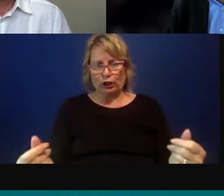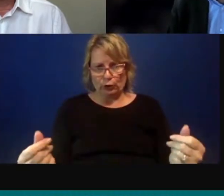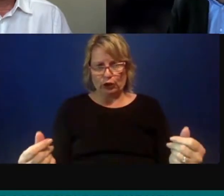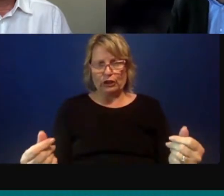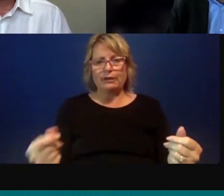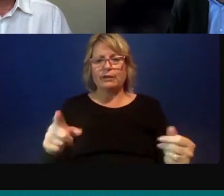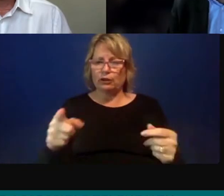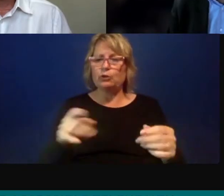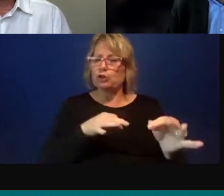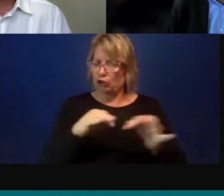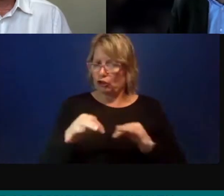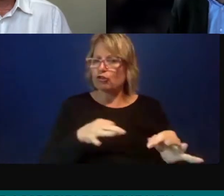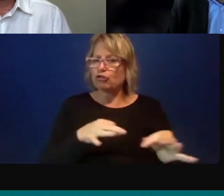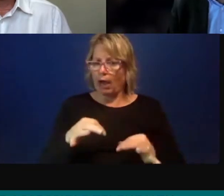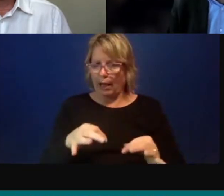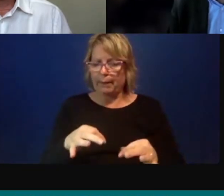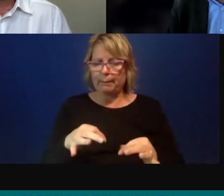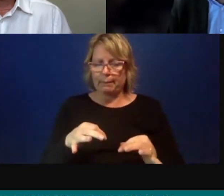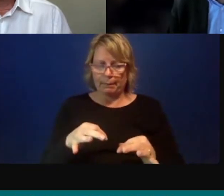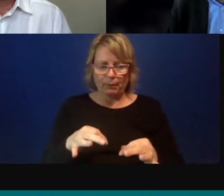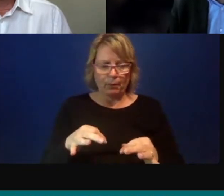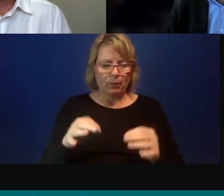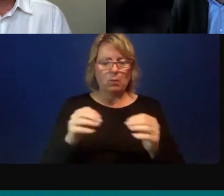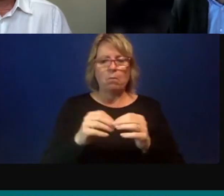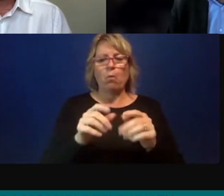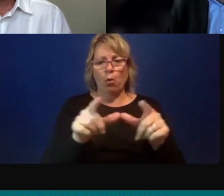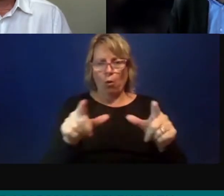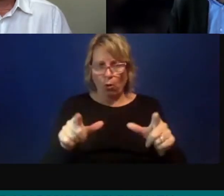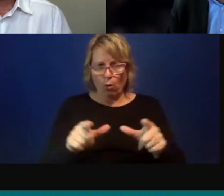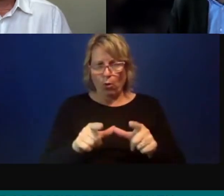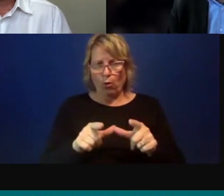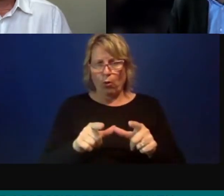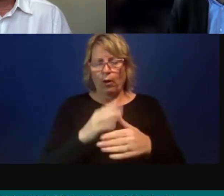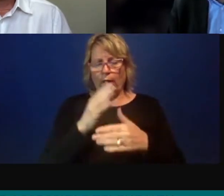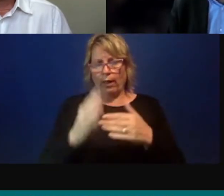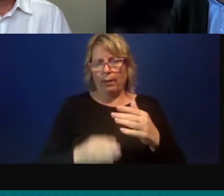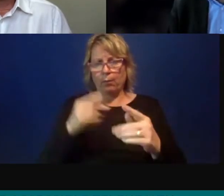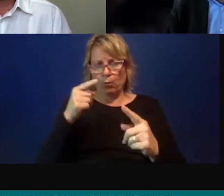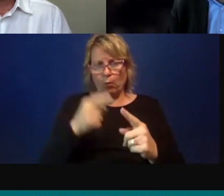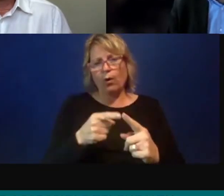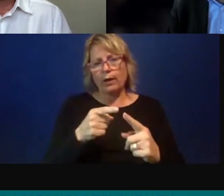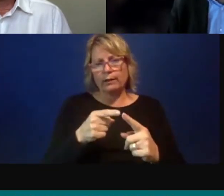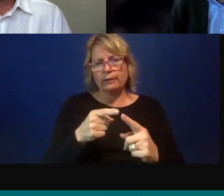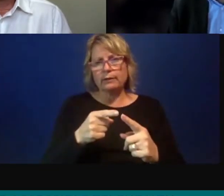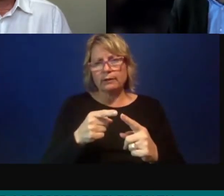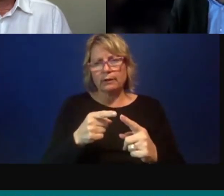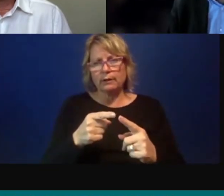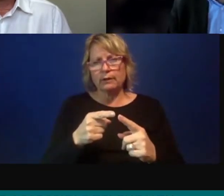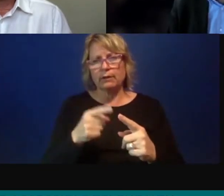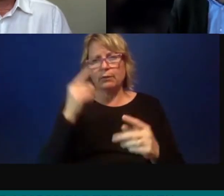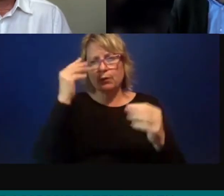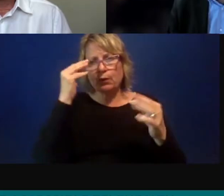That are really these more localized endpoint solutions when you think about how you can